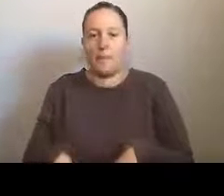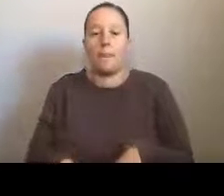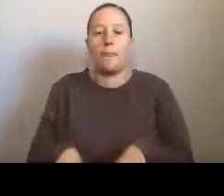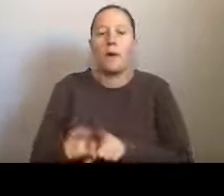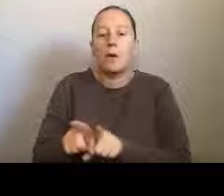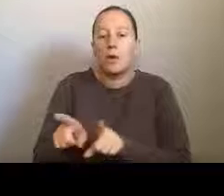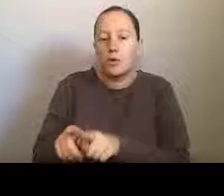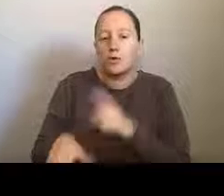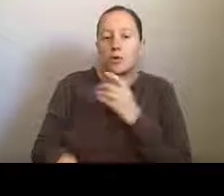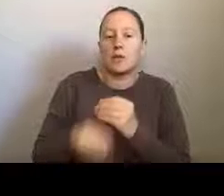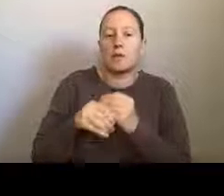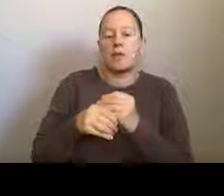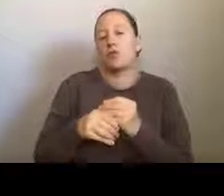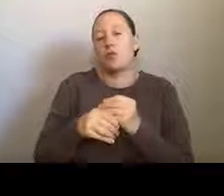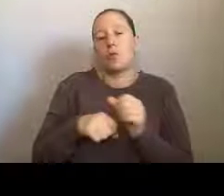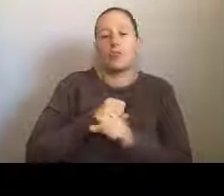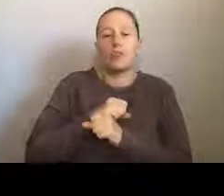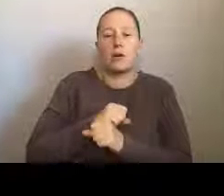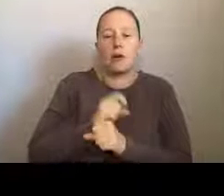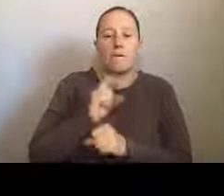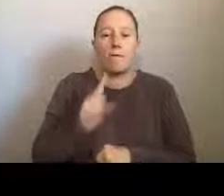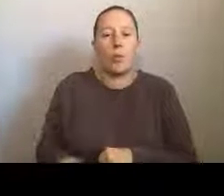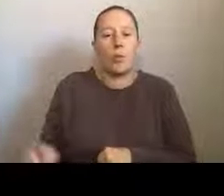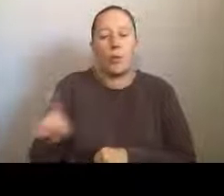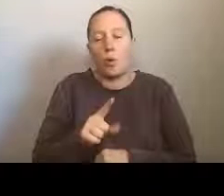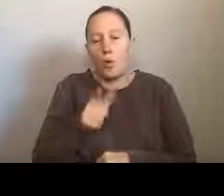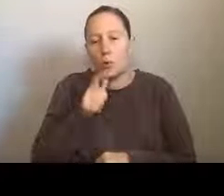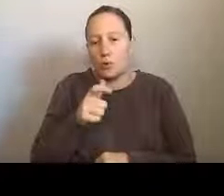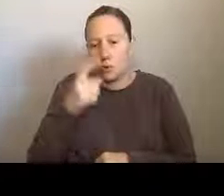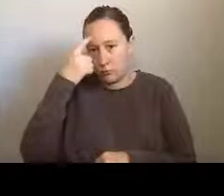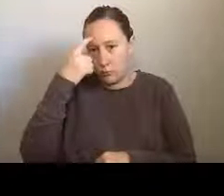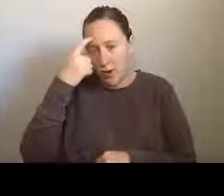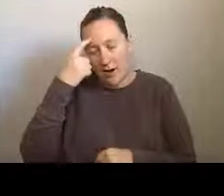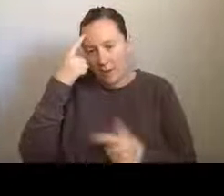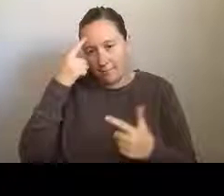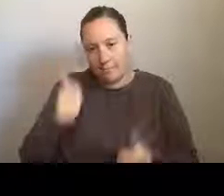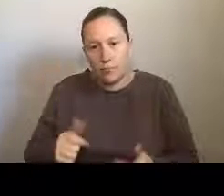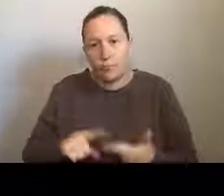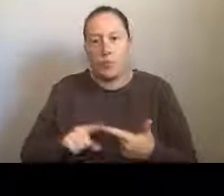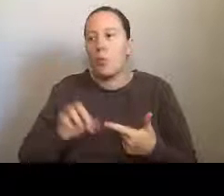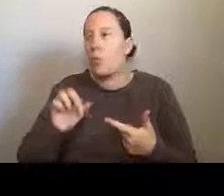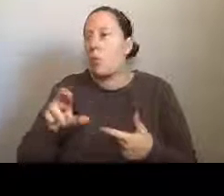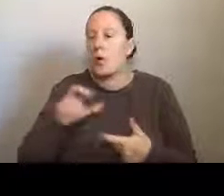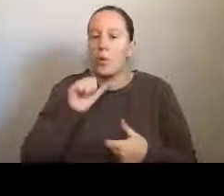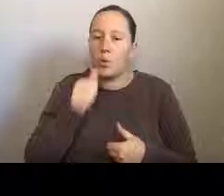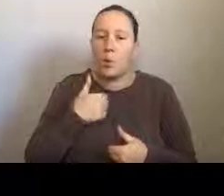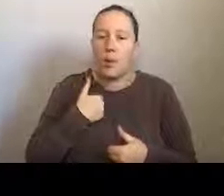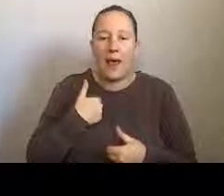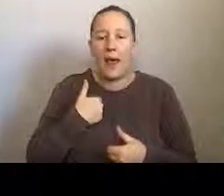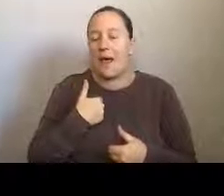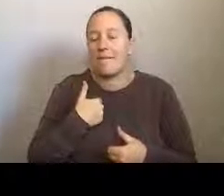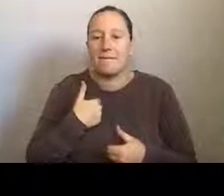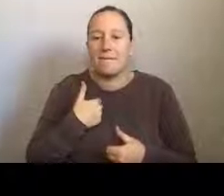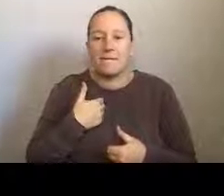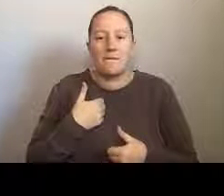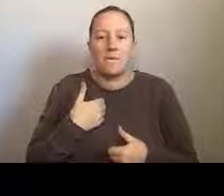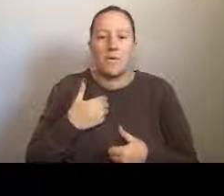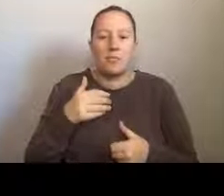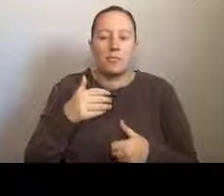for those with impaired decision-making capacity or diminished autonomy, and without going into extensive detail,